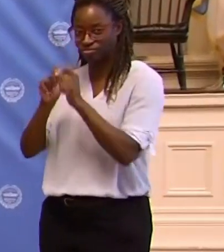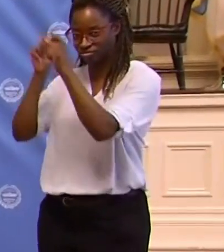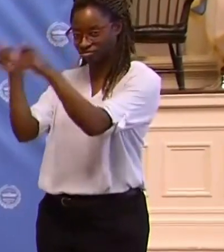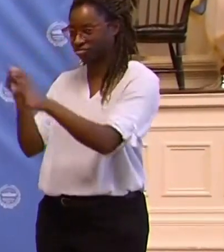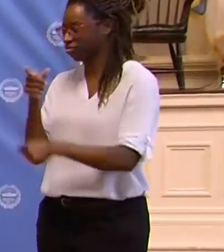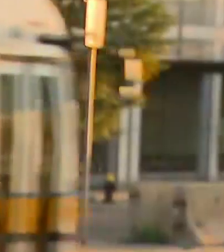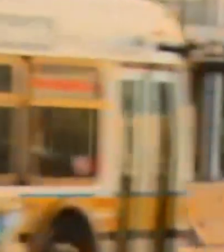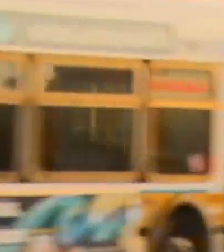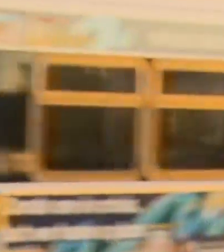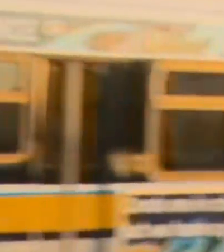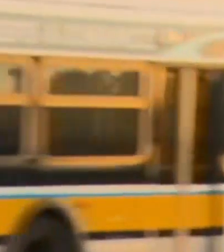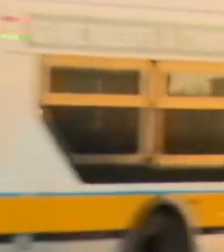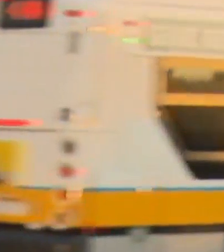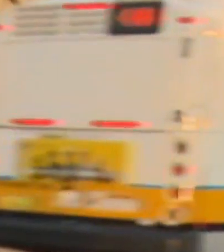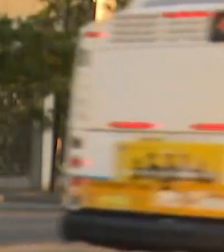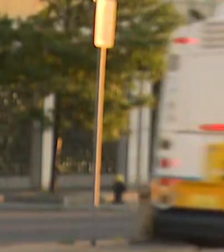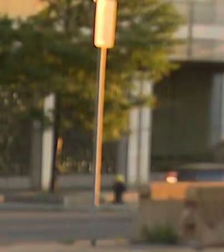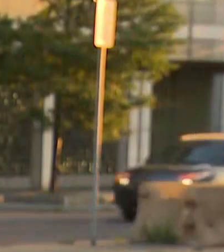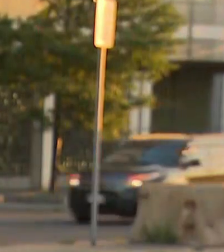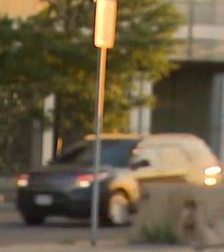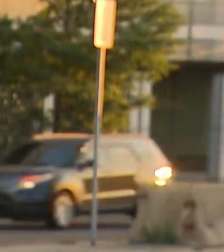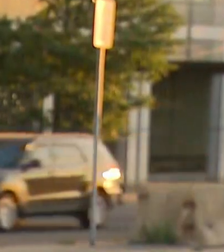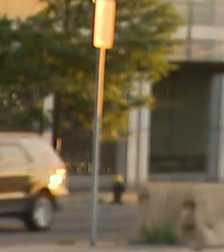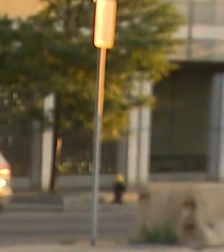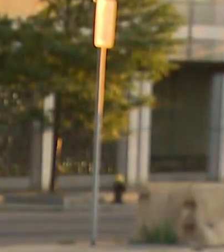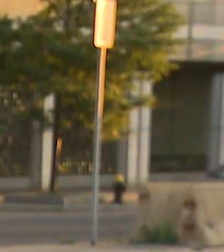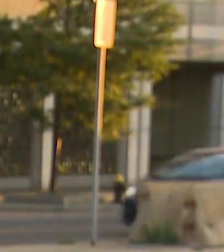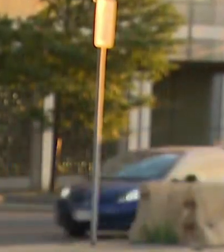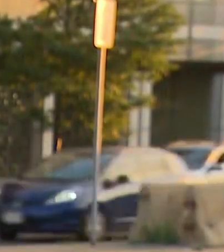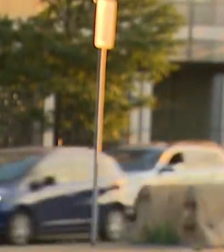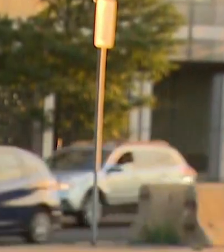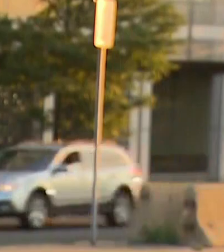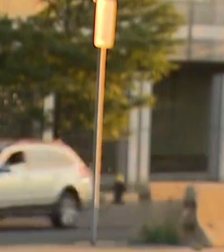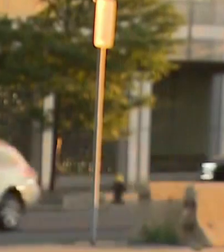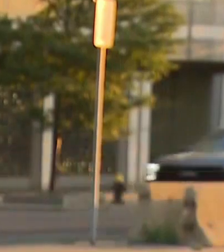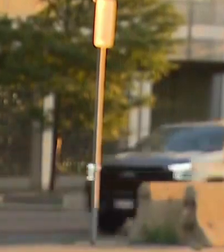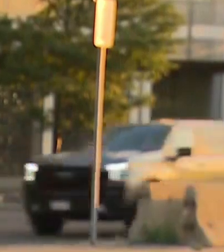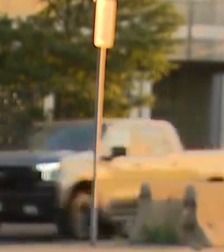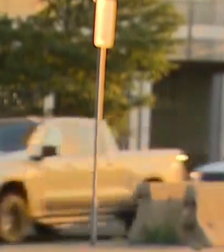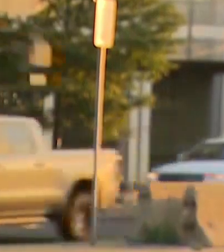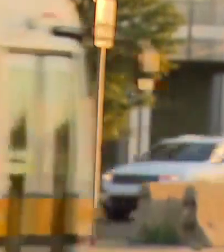SUPERINTENDENT, THEN CHIEF GREGORY LONG, SERVED AS ACTING COMMISSIONER EVER SINCE. THE CITY'S NEW POLICE